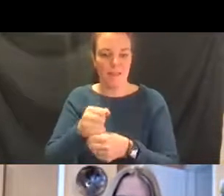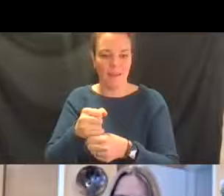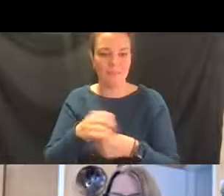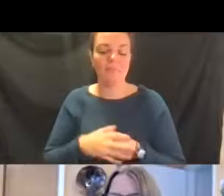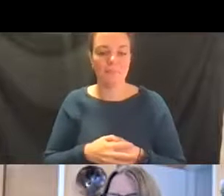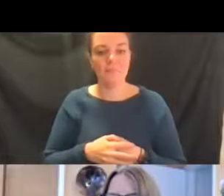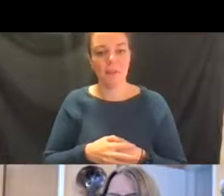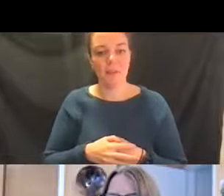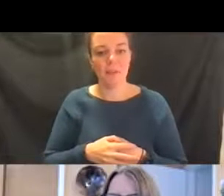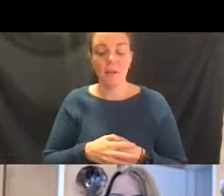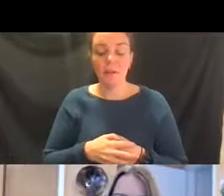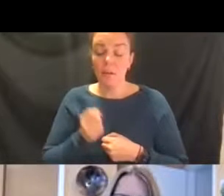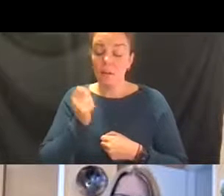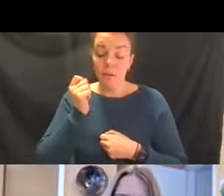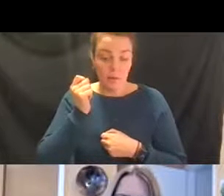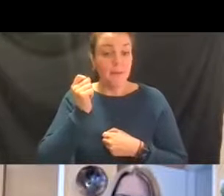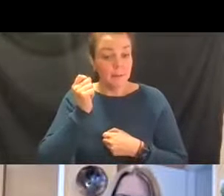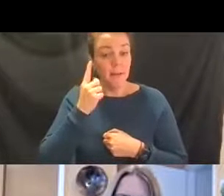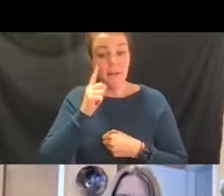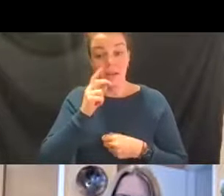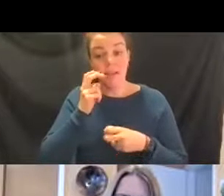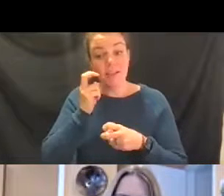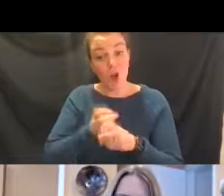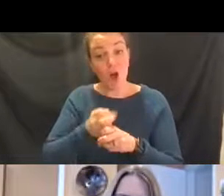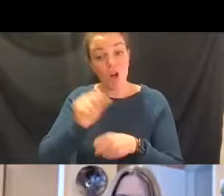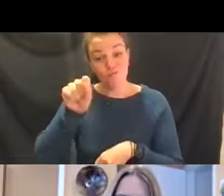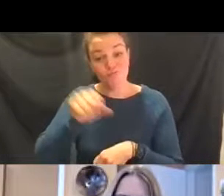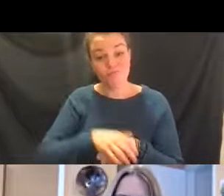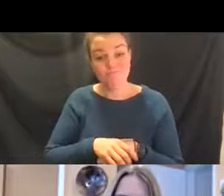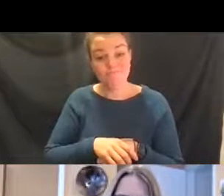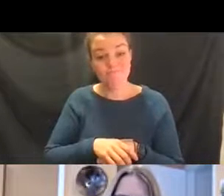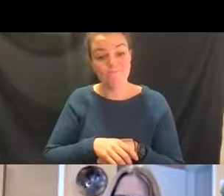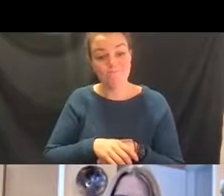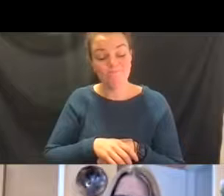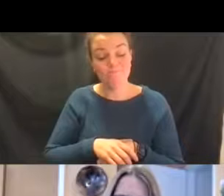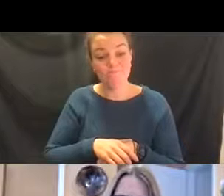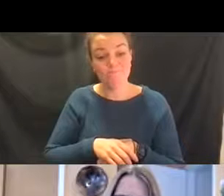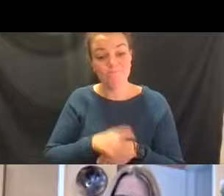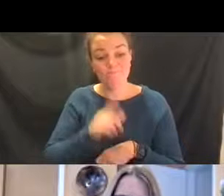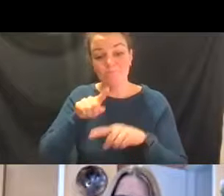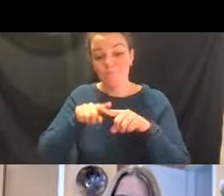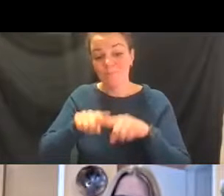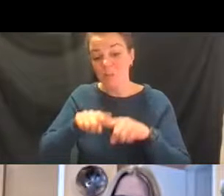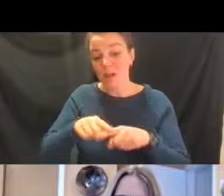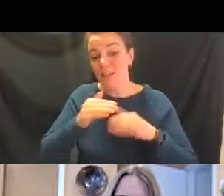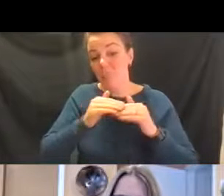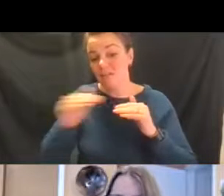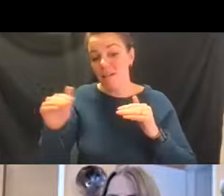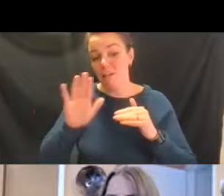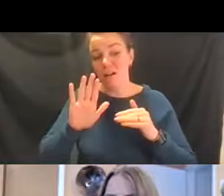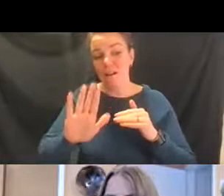It's hard depending on the level of their etiology like their level of cognition as